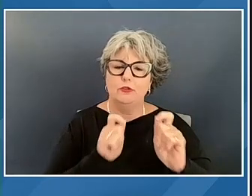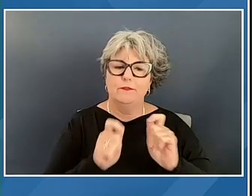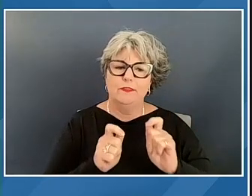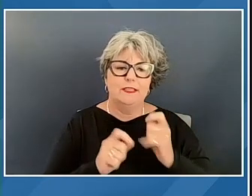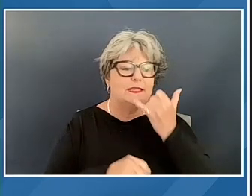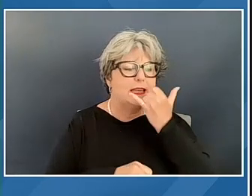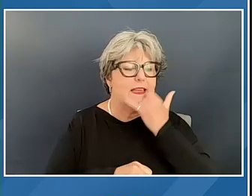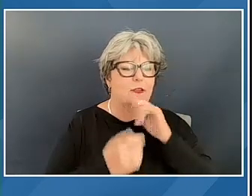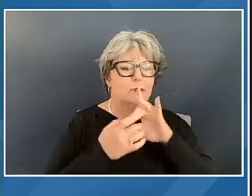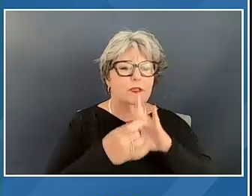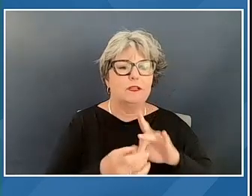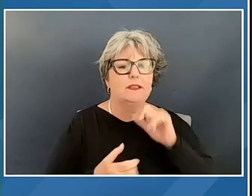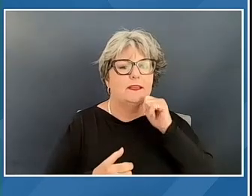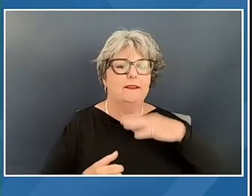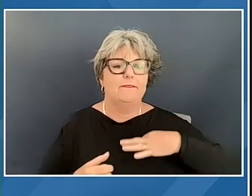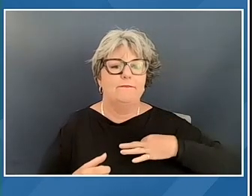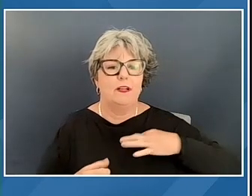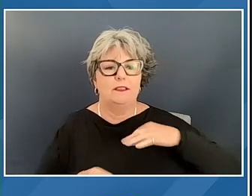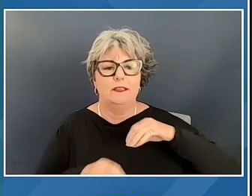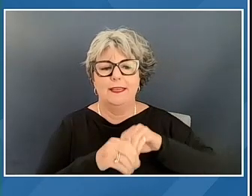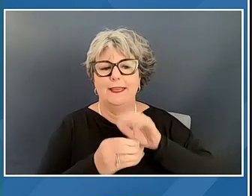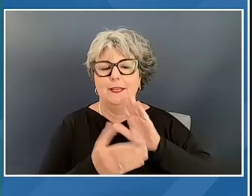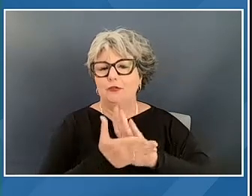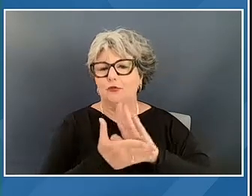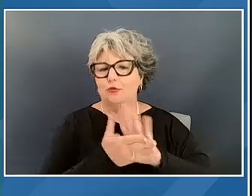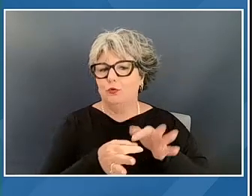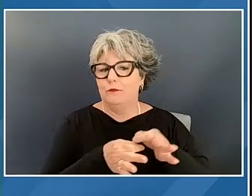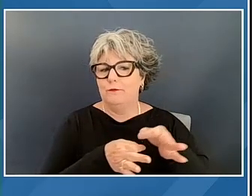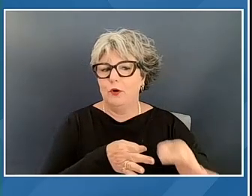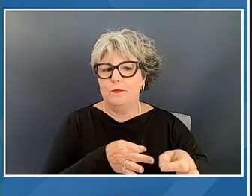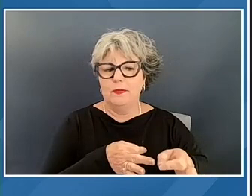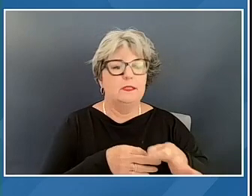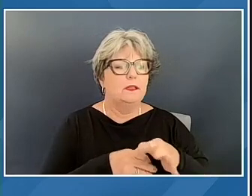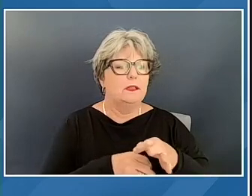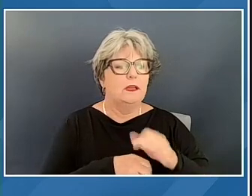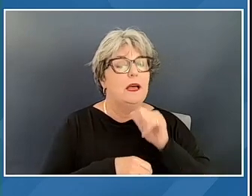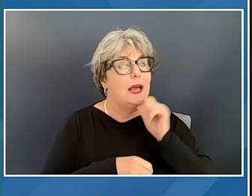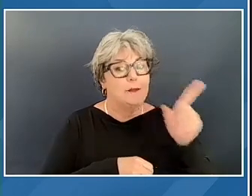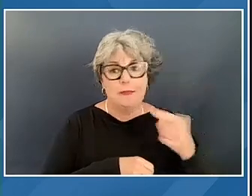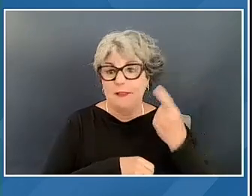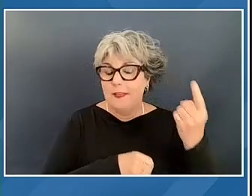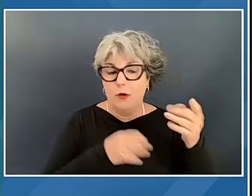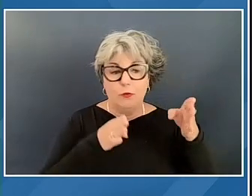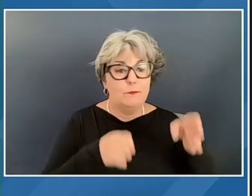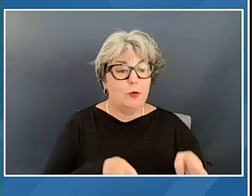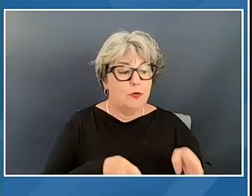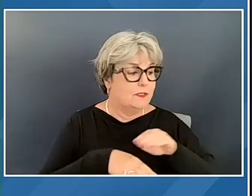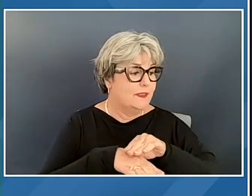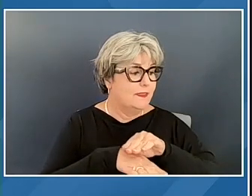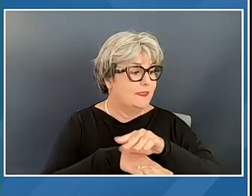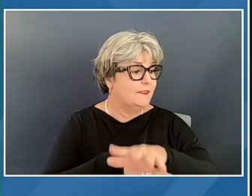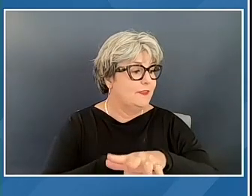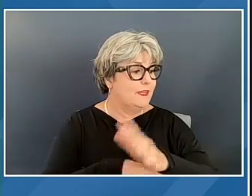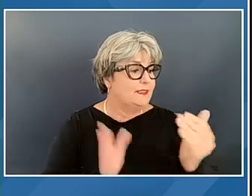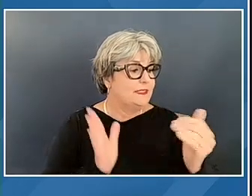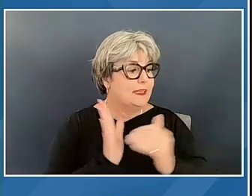involuntary in-school deferment. I'm certain I'm not the only one that this affects. Again, I do not want those months to be